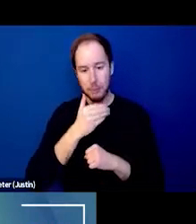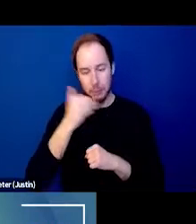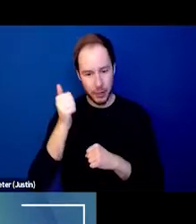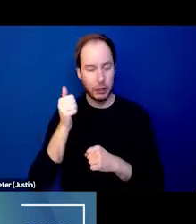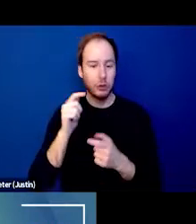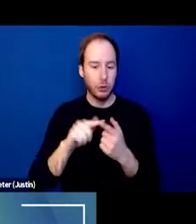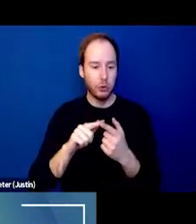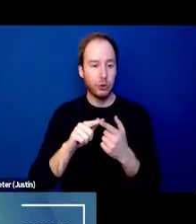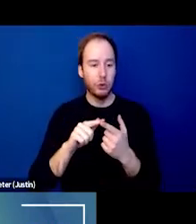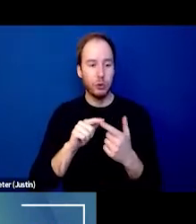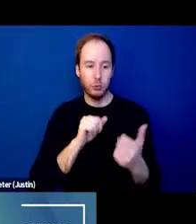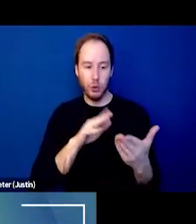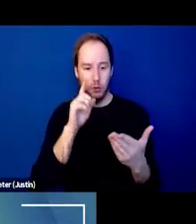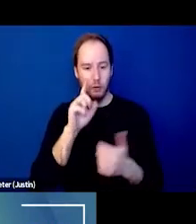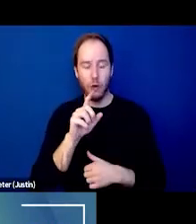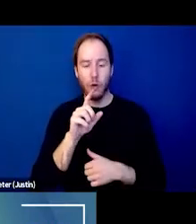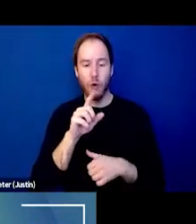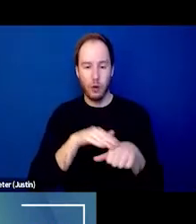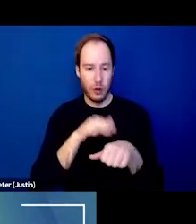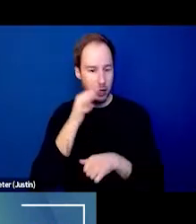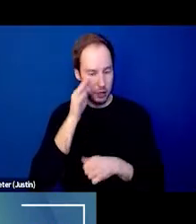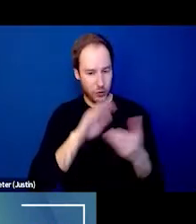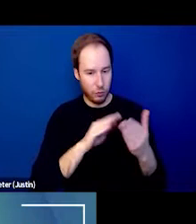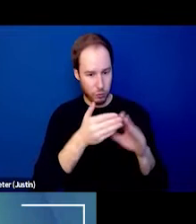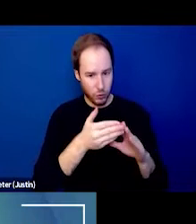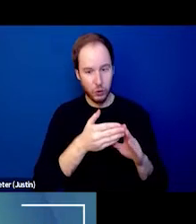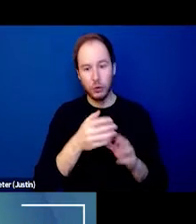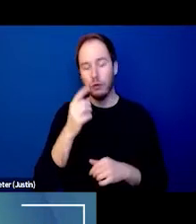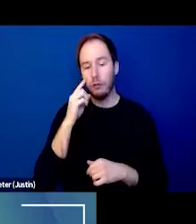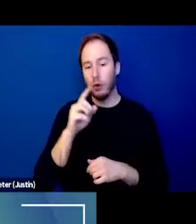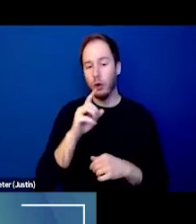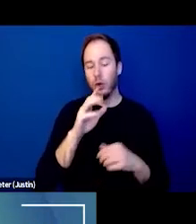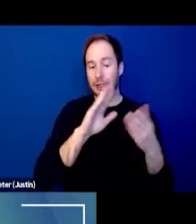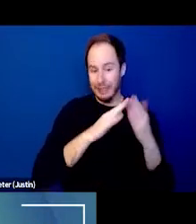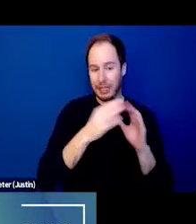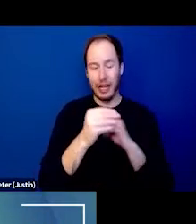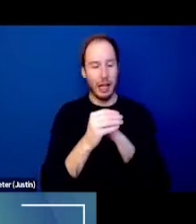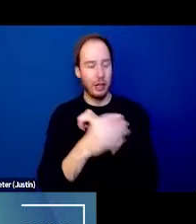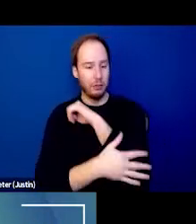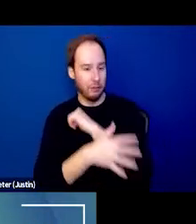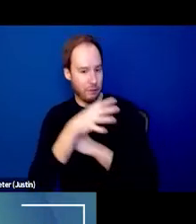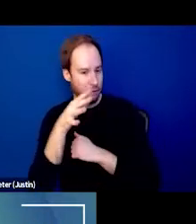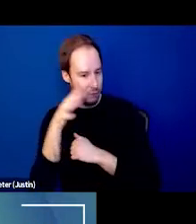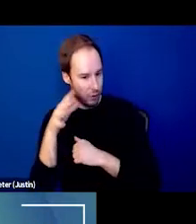from native communities in both urban and rural settings, I like to welcome and thank our presenters